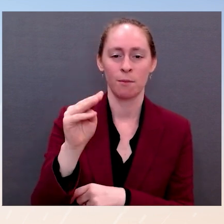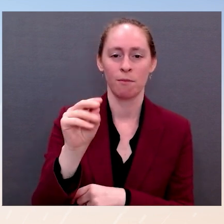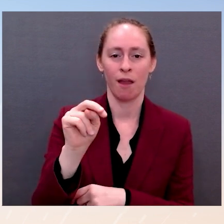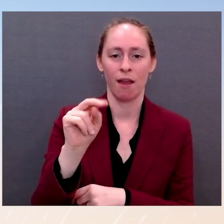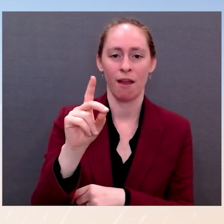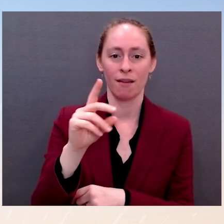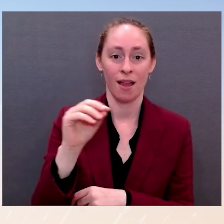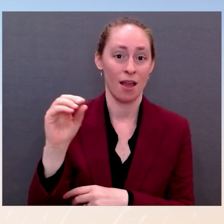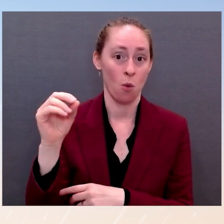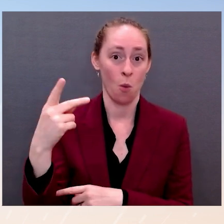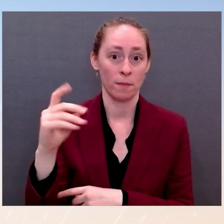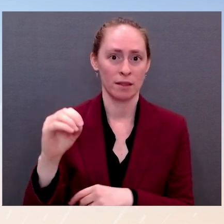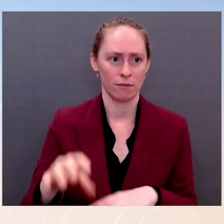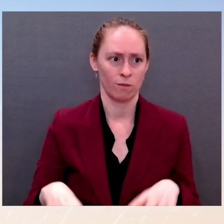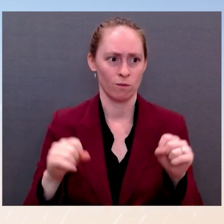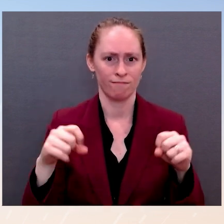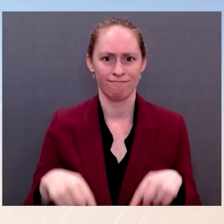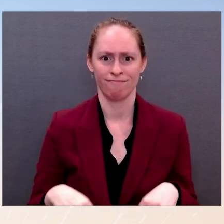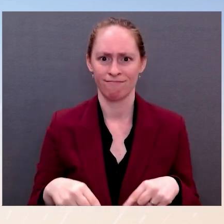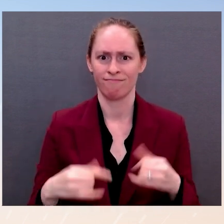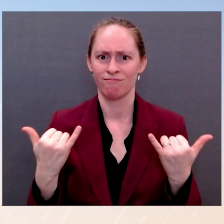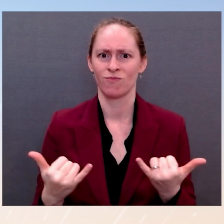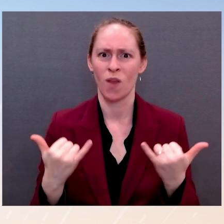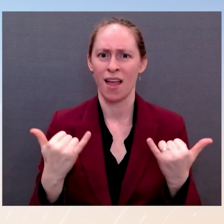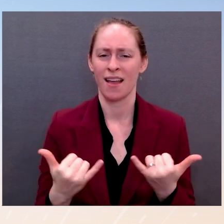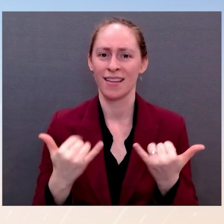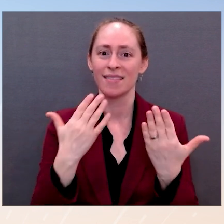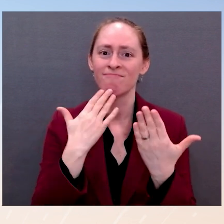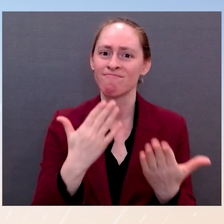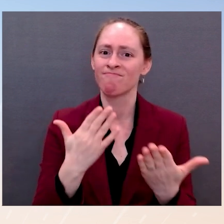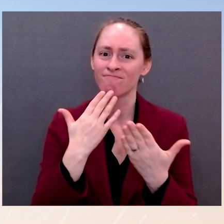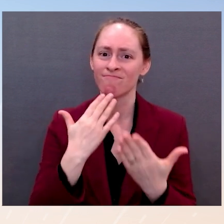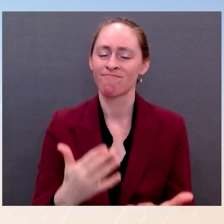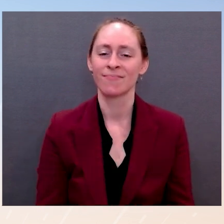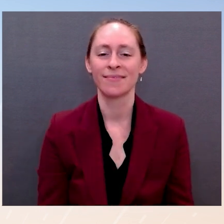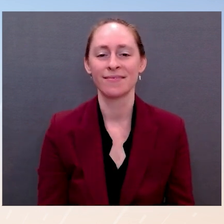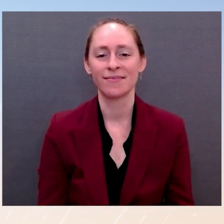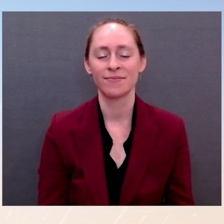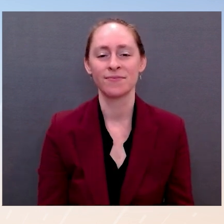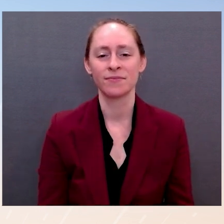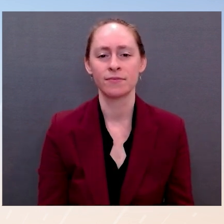for hosting this critical forum. Thank you for having me here today and letting me share my story.